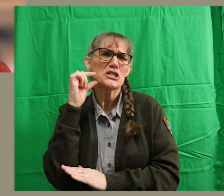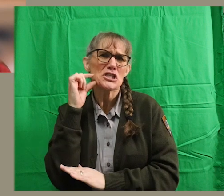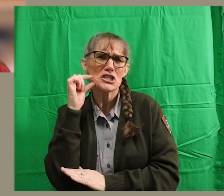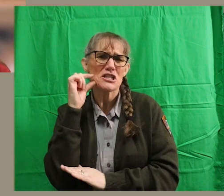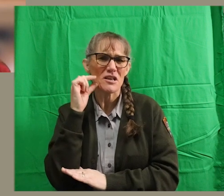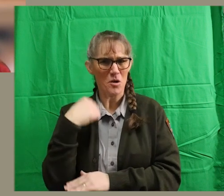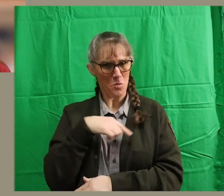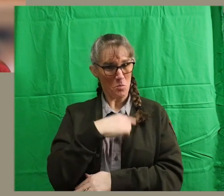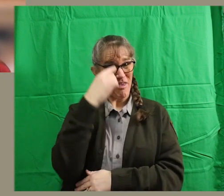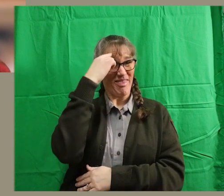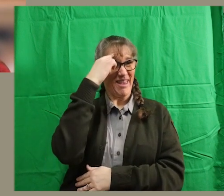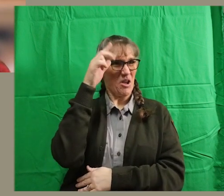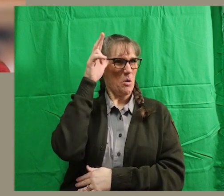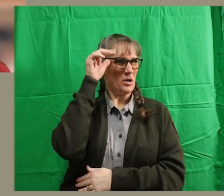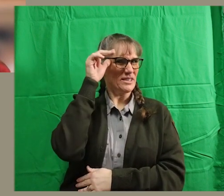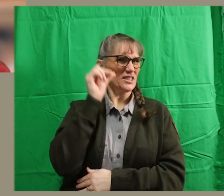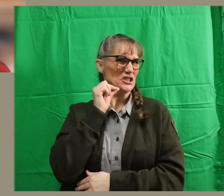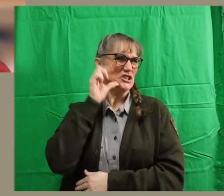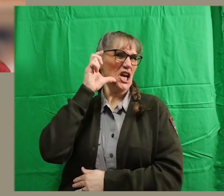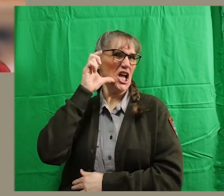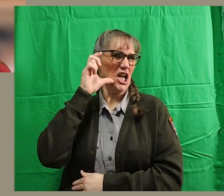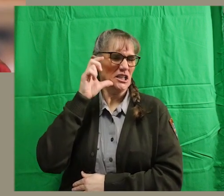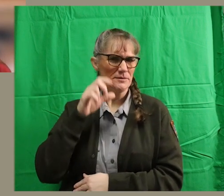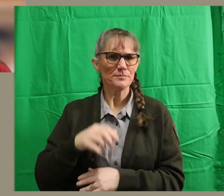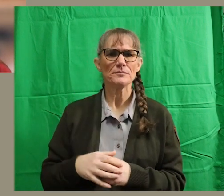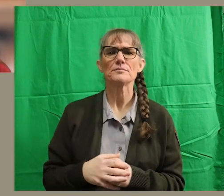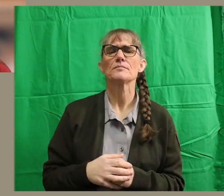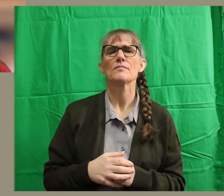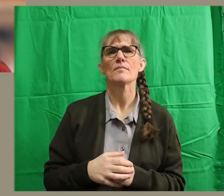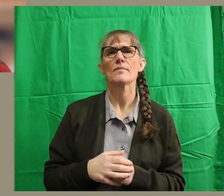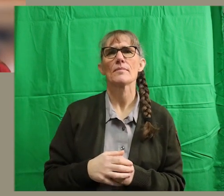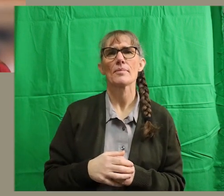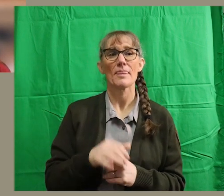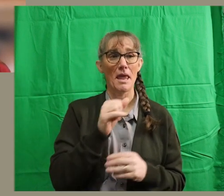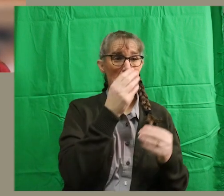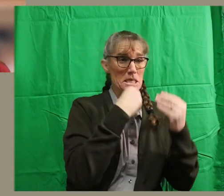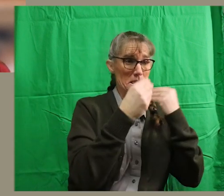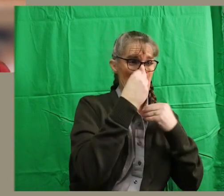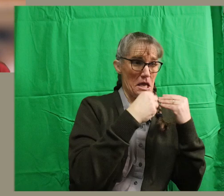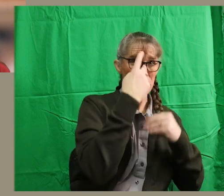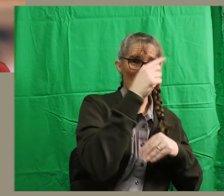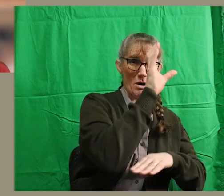though we think of horses today as a high-crowned? And then, what was the diet of these camels?